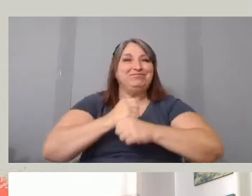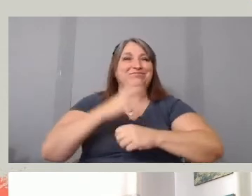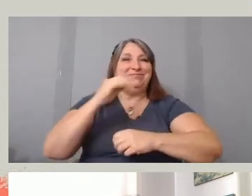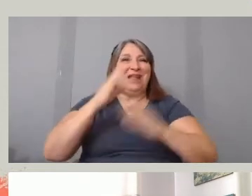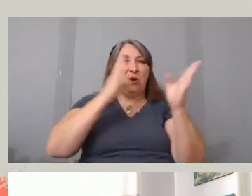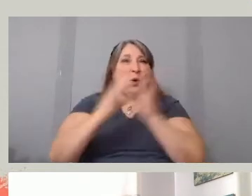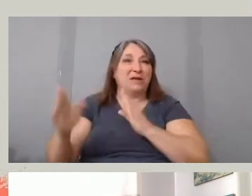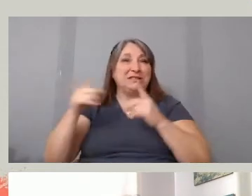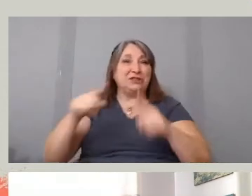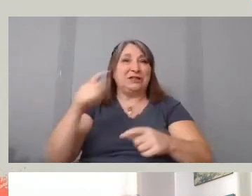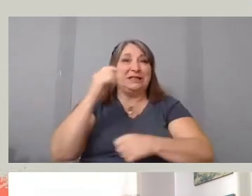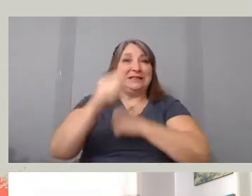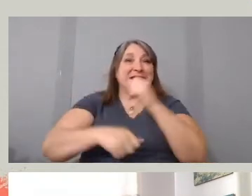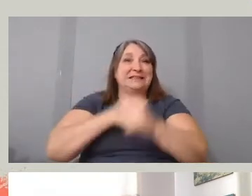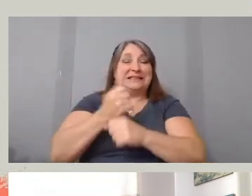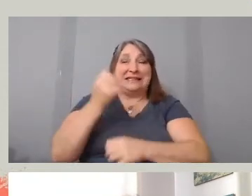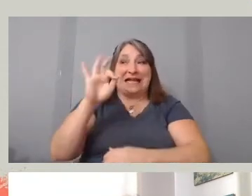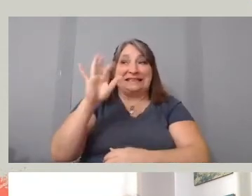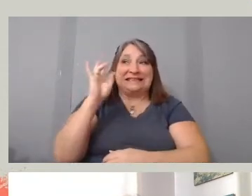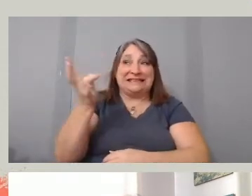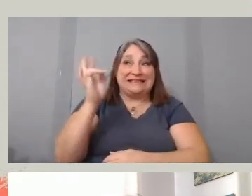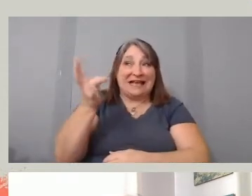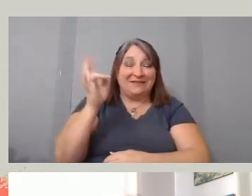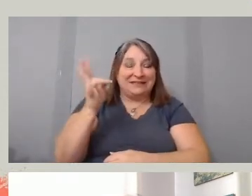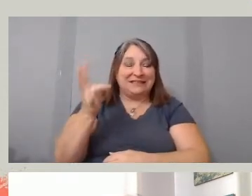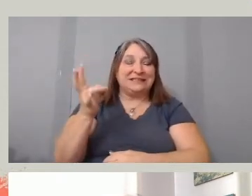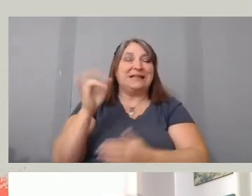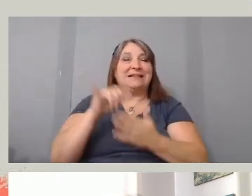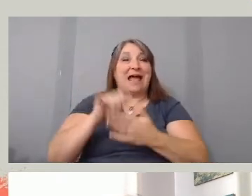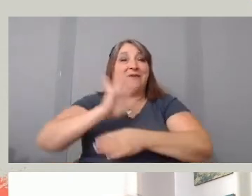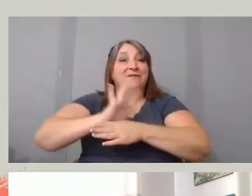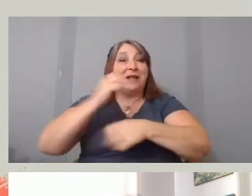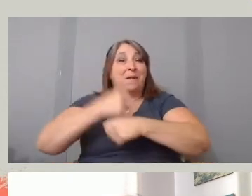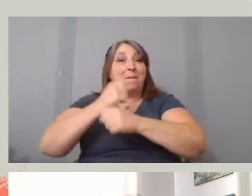that in which filmmakers and public television